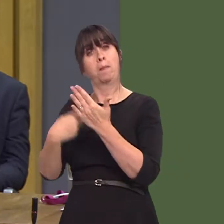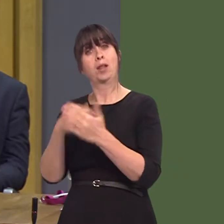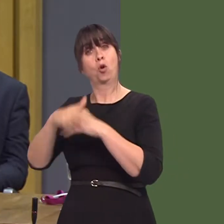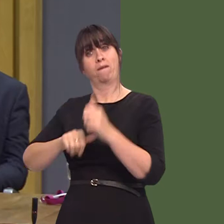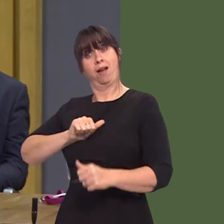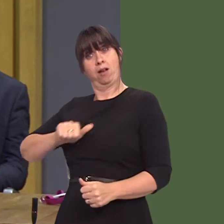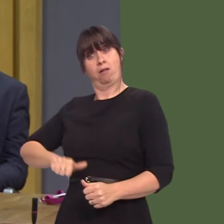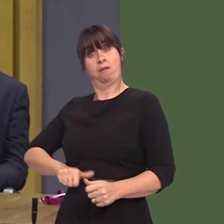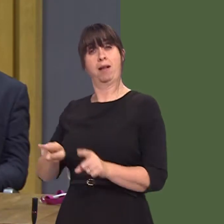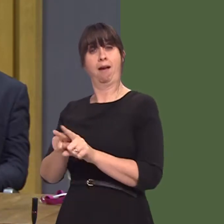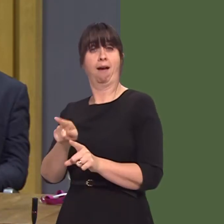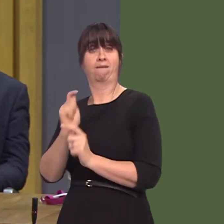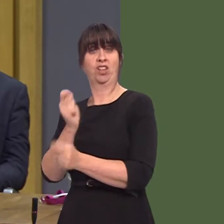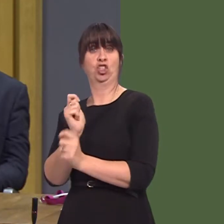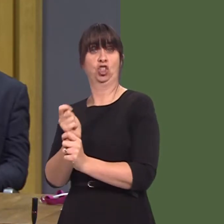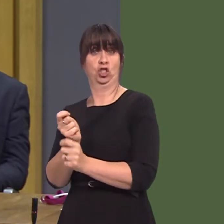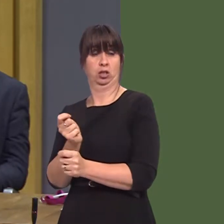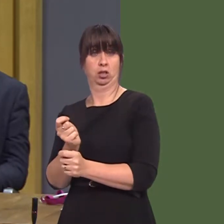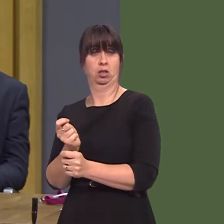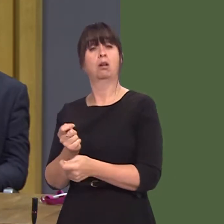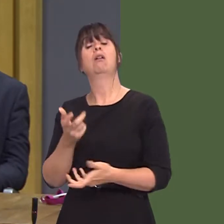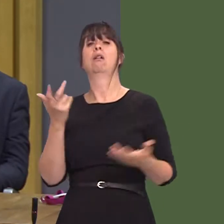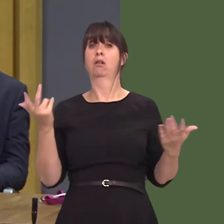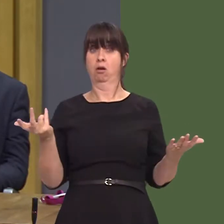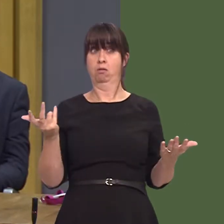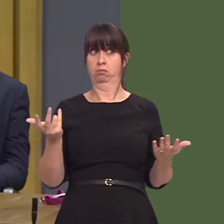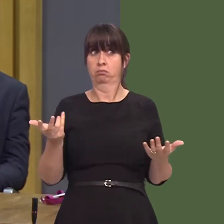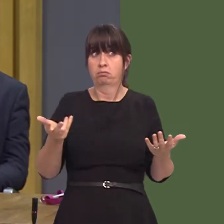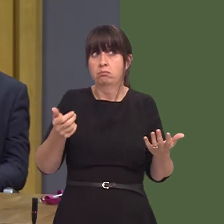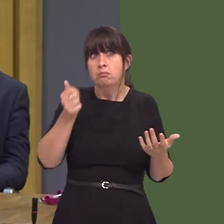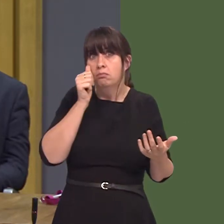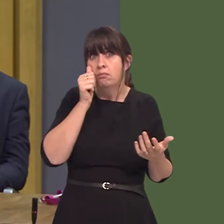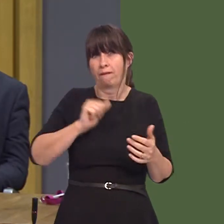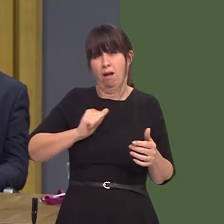Now, the need for us all to support Welsh farmers is obvious, given the contribution